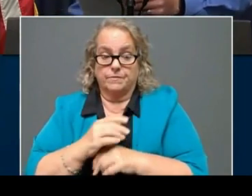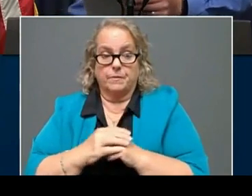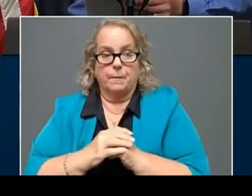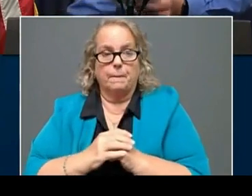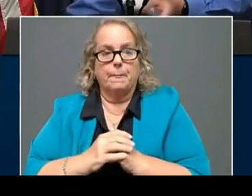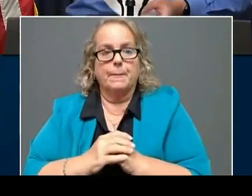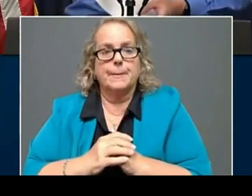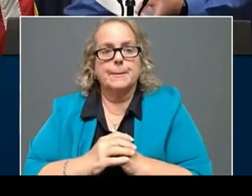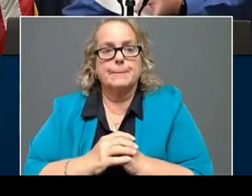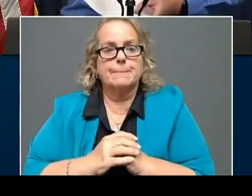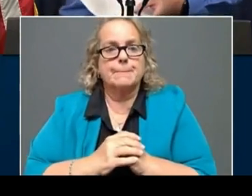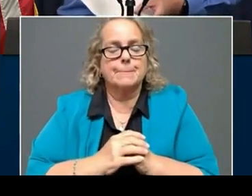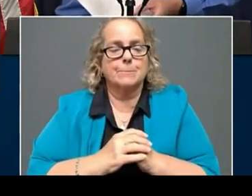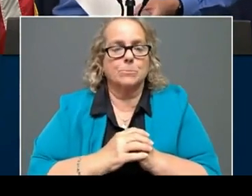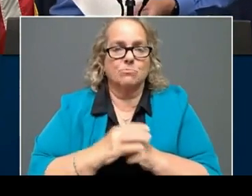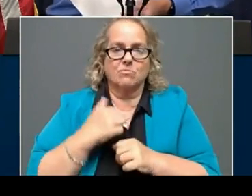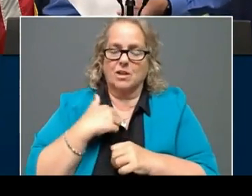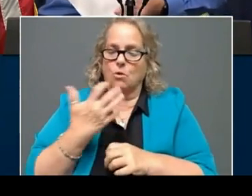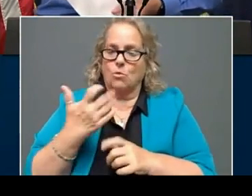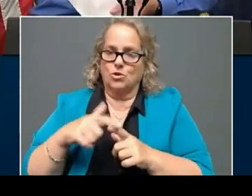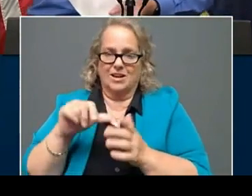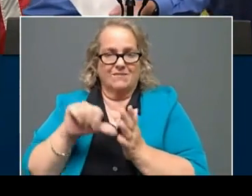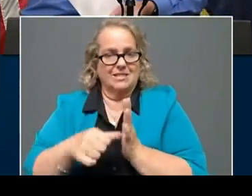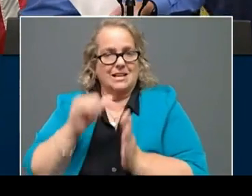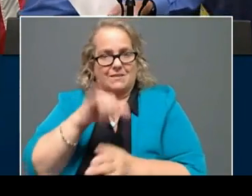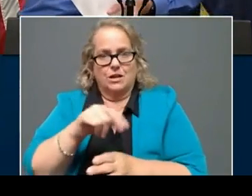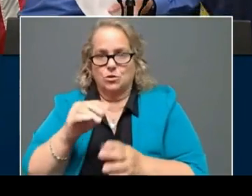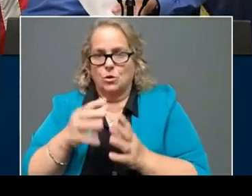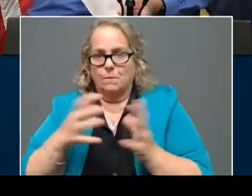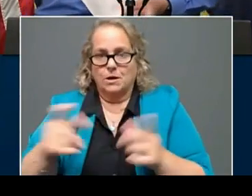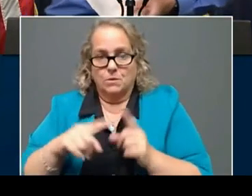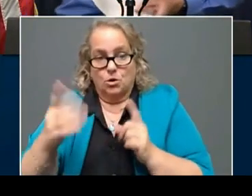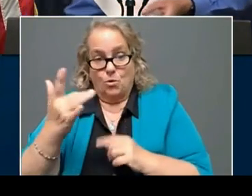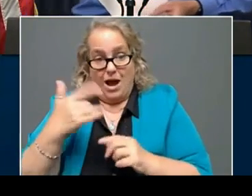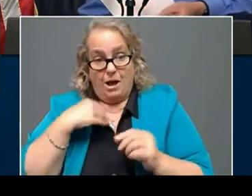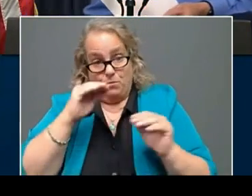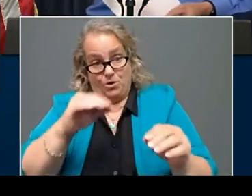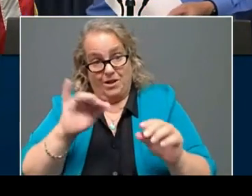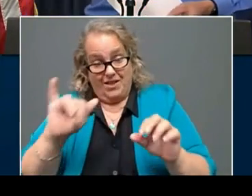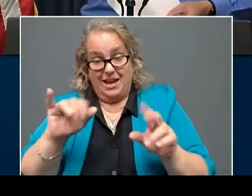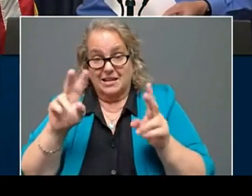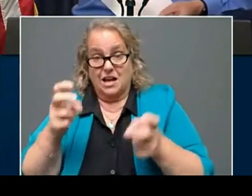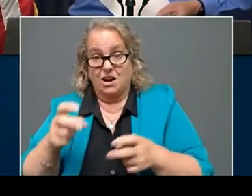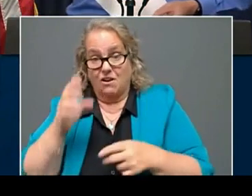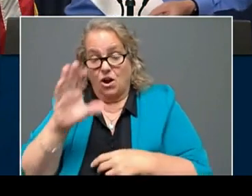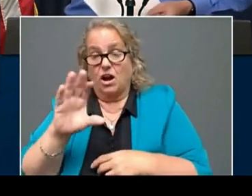I won't emphasize this too much, but the only reason I put up these titles for our clusters, it's the same stuff we've been saying the whole journey